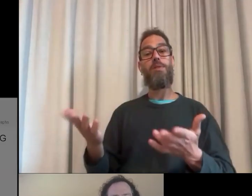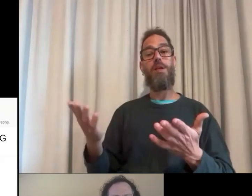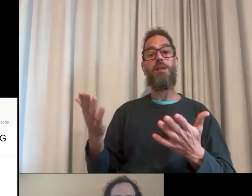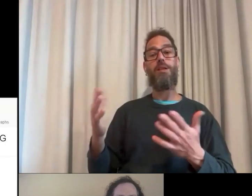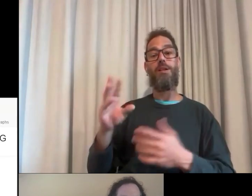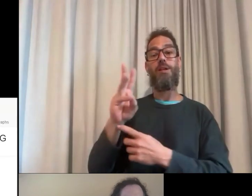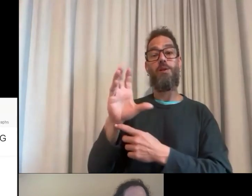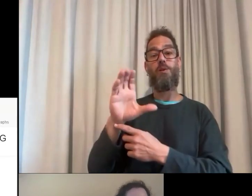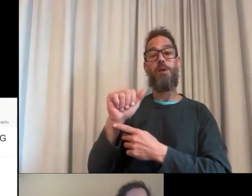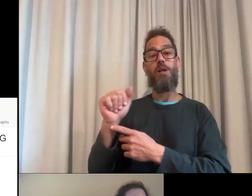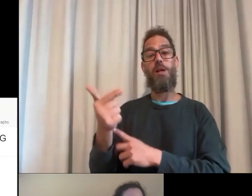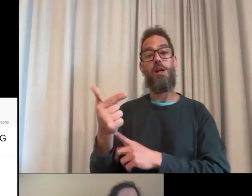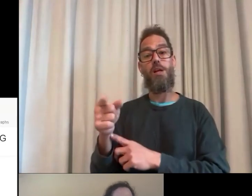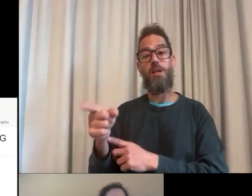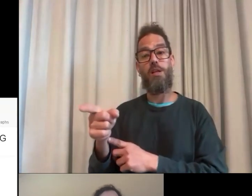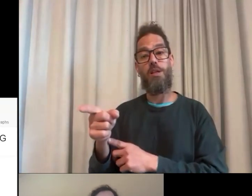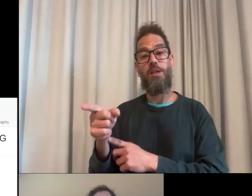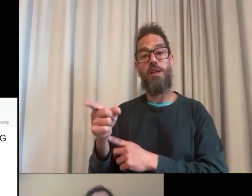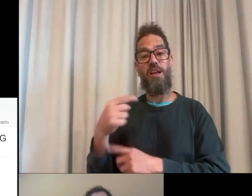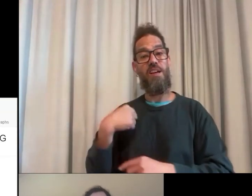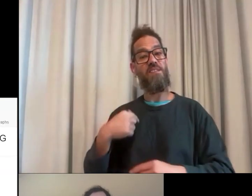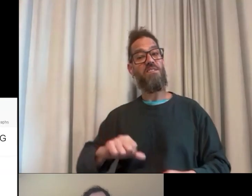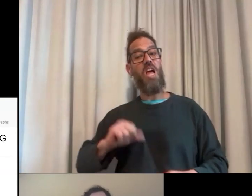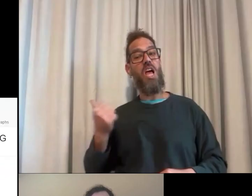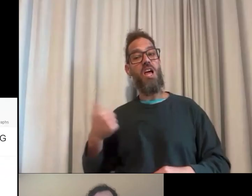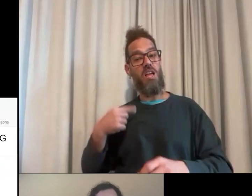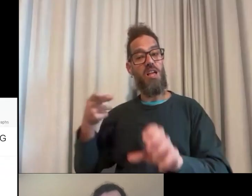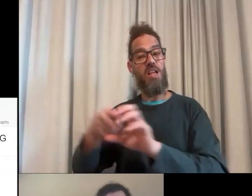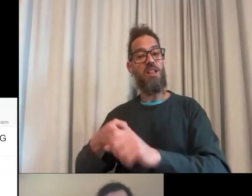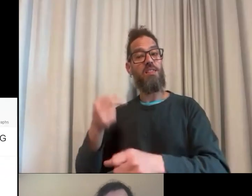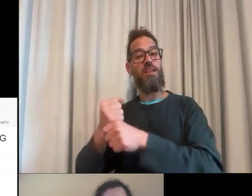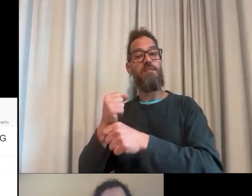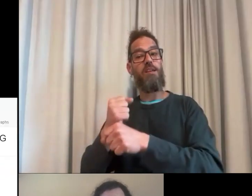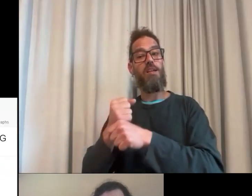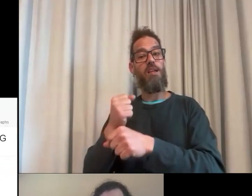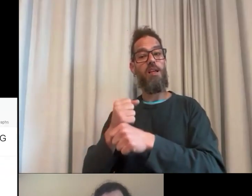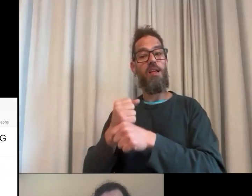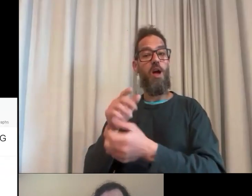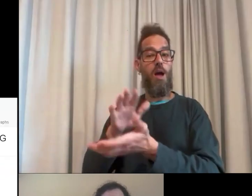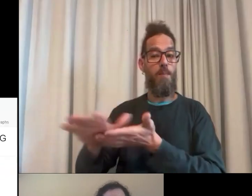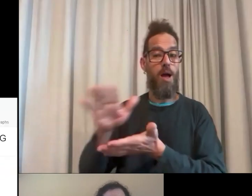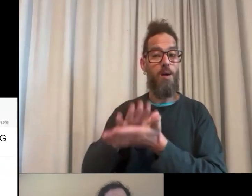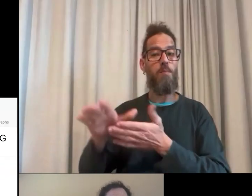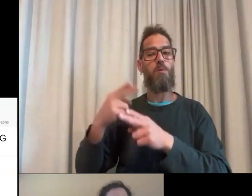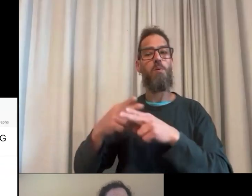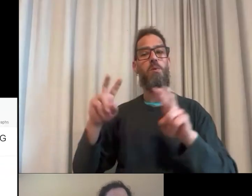Now, there's also the W3C, who publishes WCAG. I was proud to be involved with this.